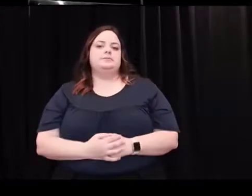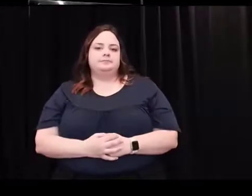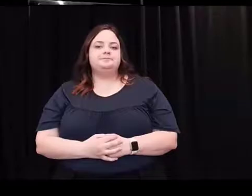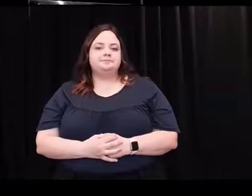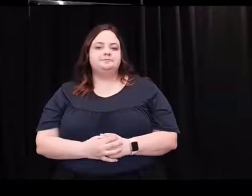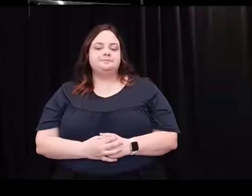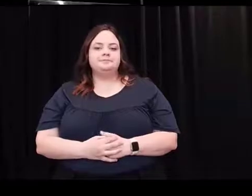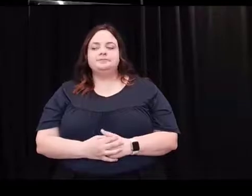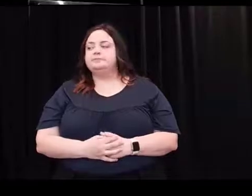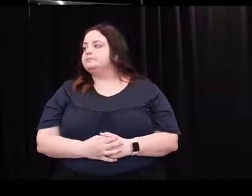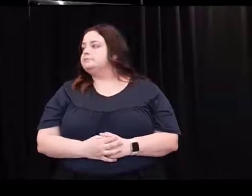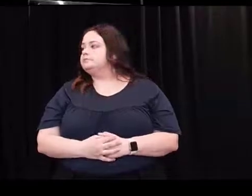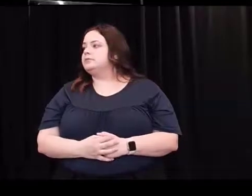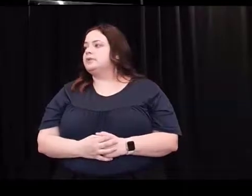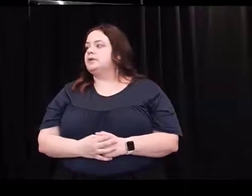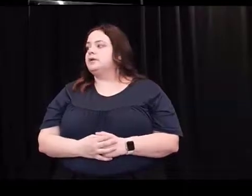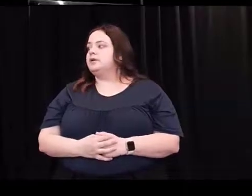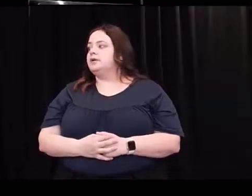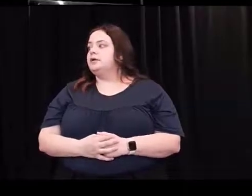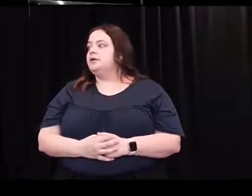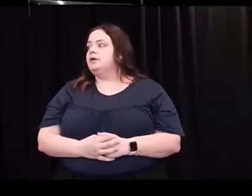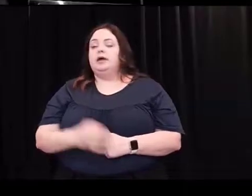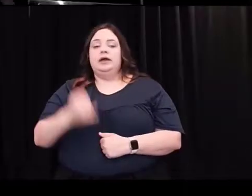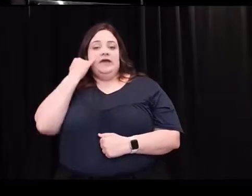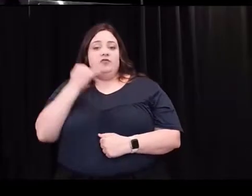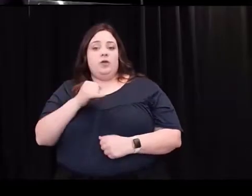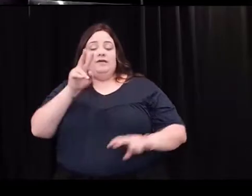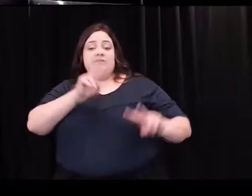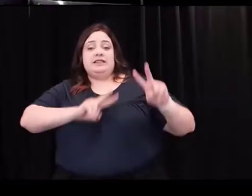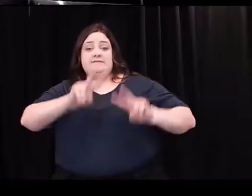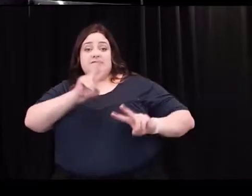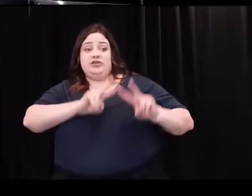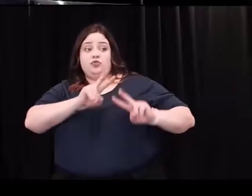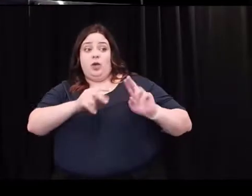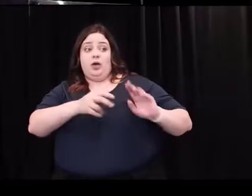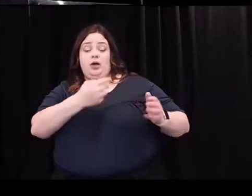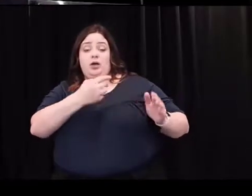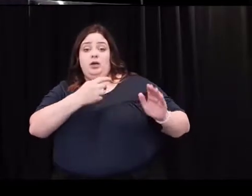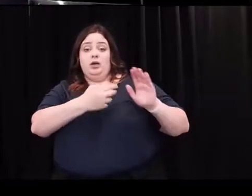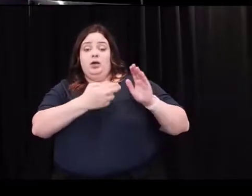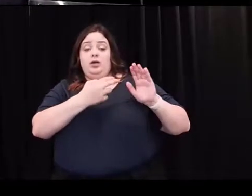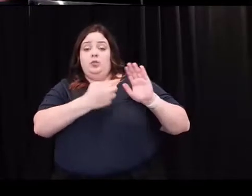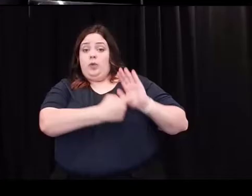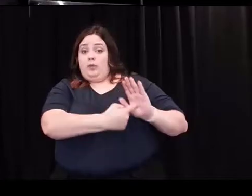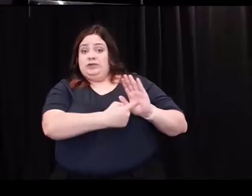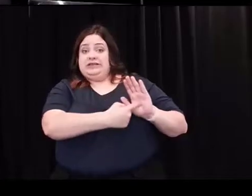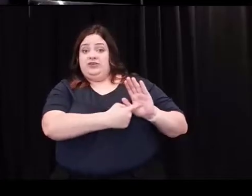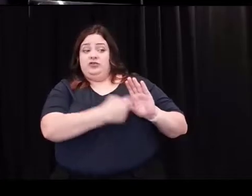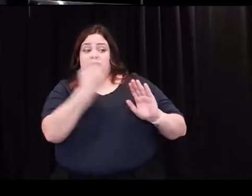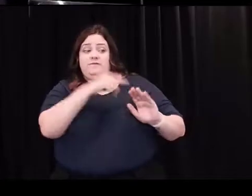[Audience Member 5] If you have a visual representation of data, such as a chart, graph that kind of thing [Karl] Uh huh.